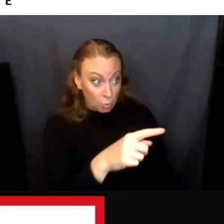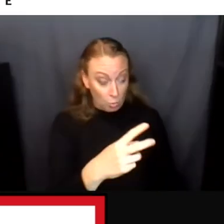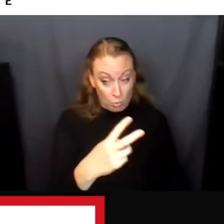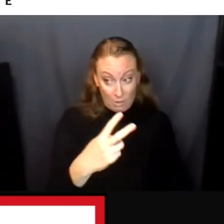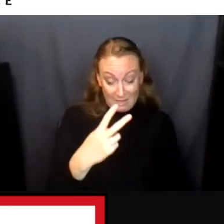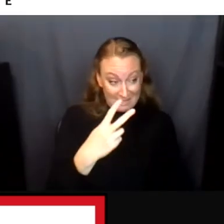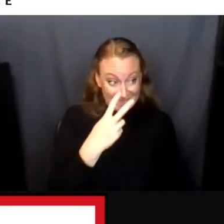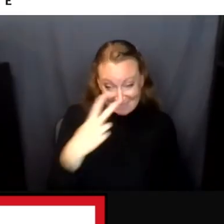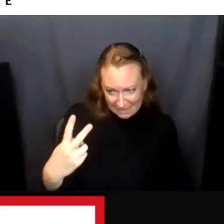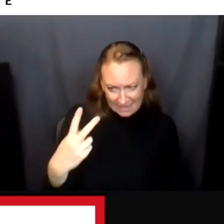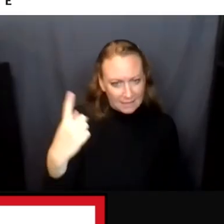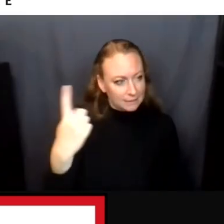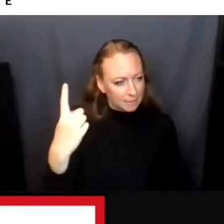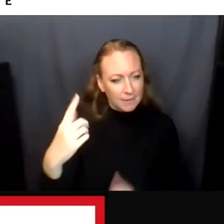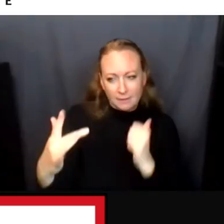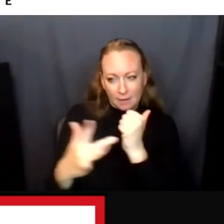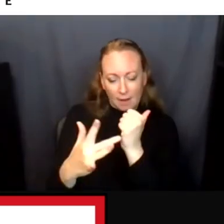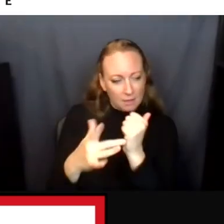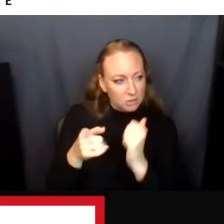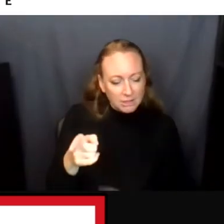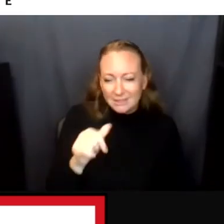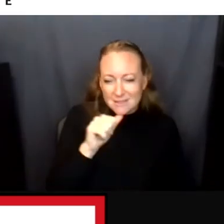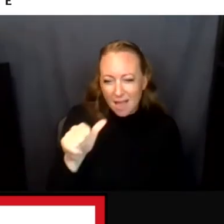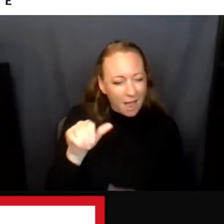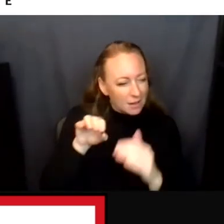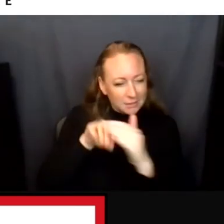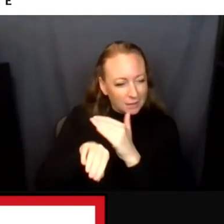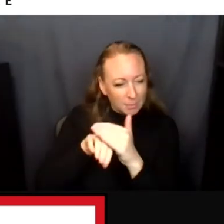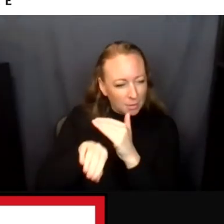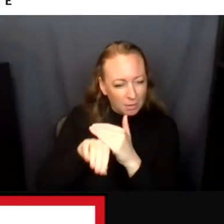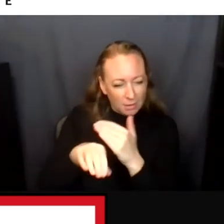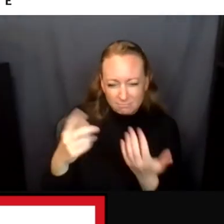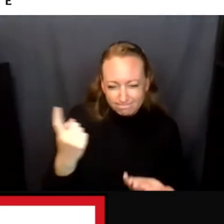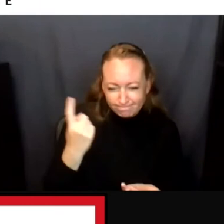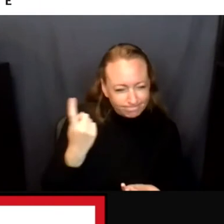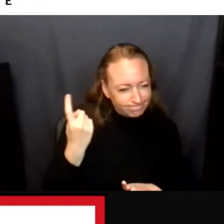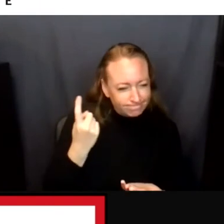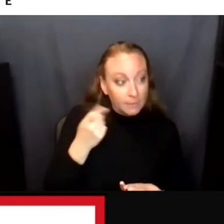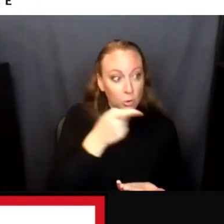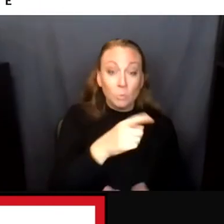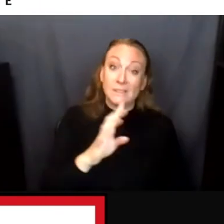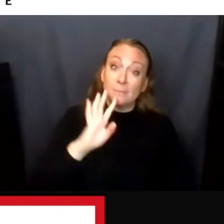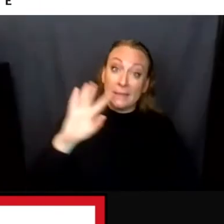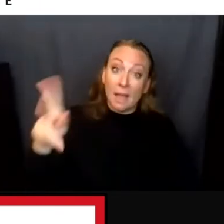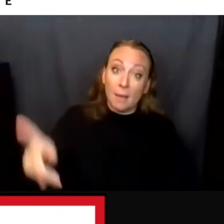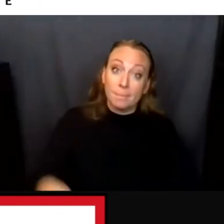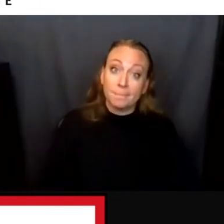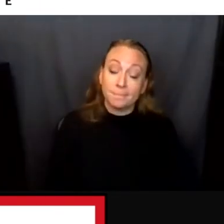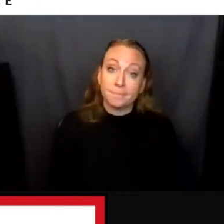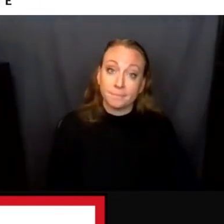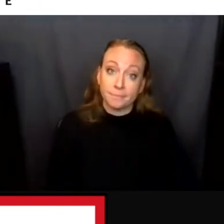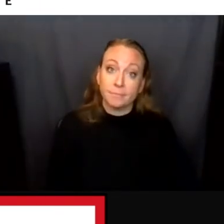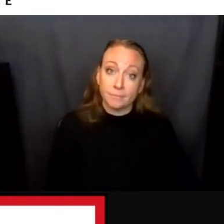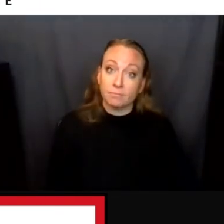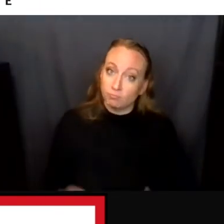that something is not accessible or you know something that you speak up about it. Let the company know.